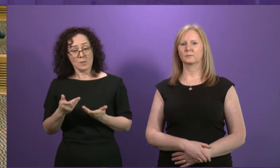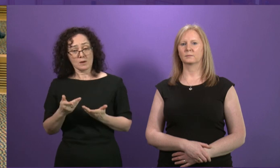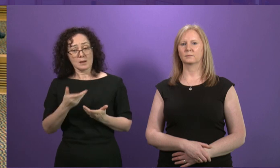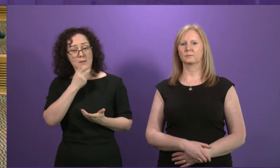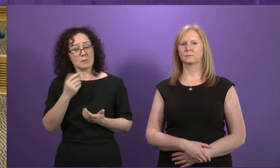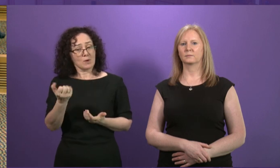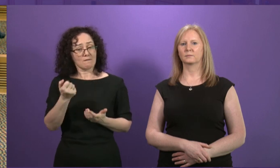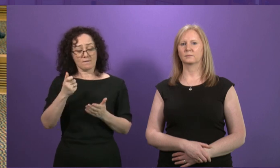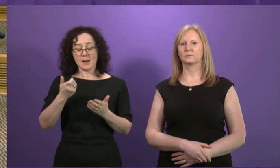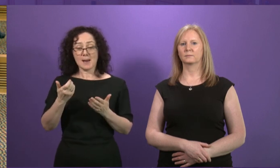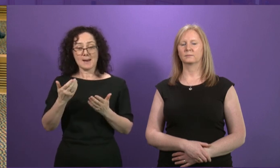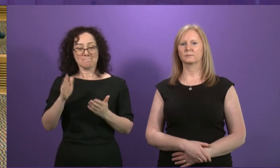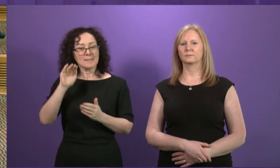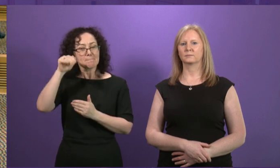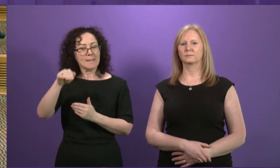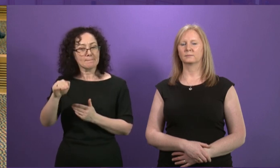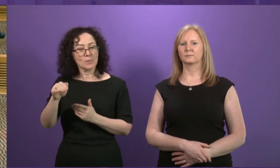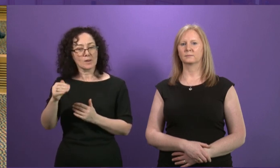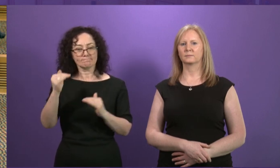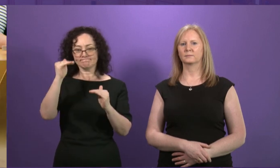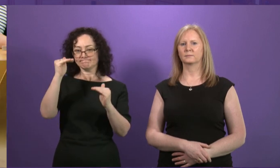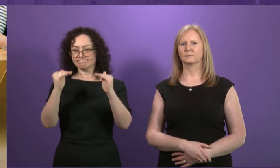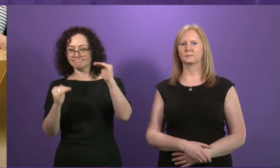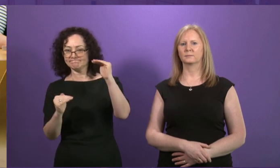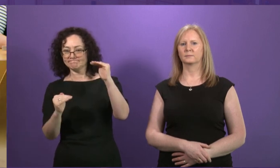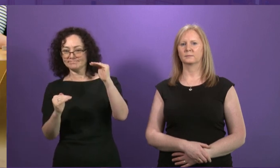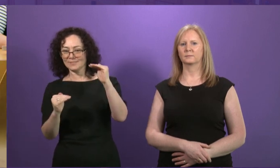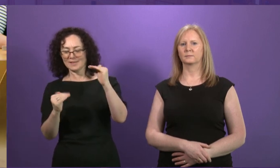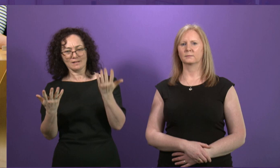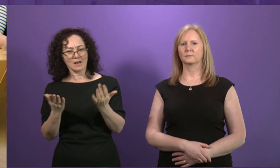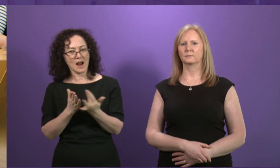Individual health boards will, of course, determine how best to undertake the monitoring, but it is very important that it is done.